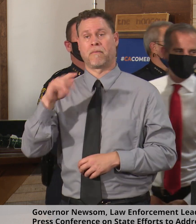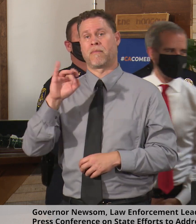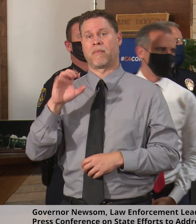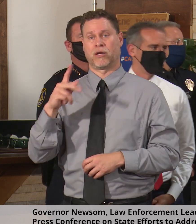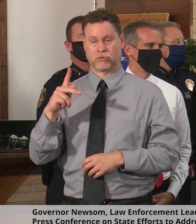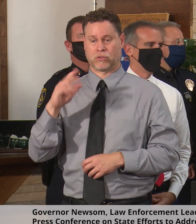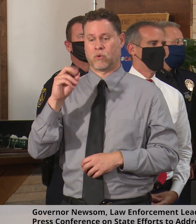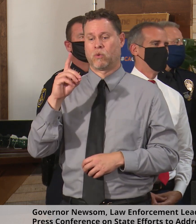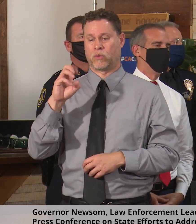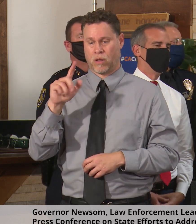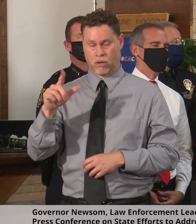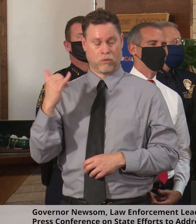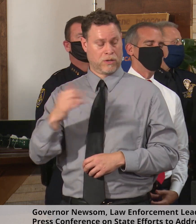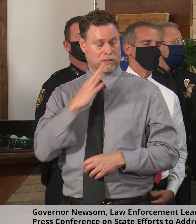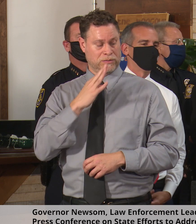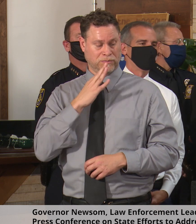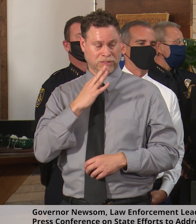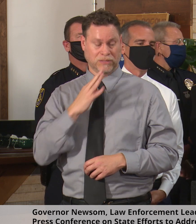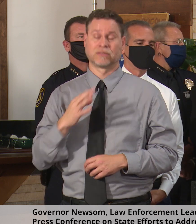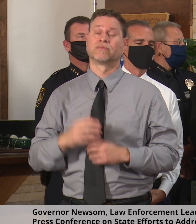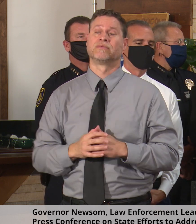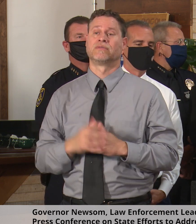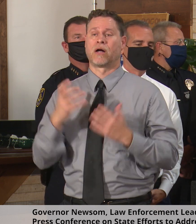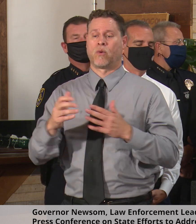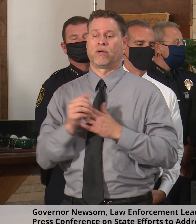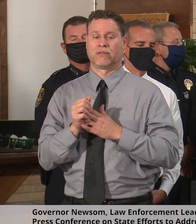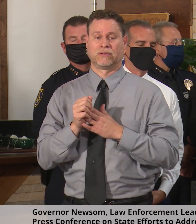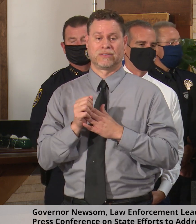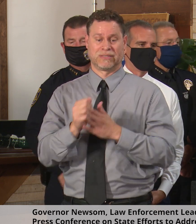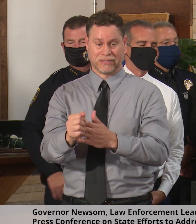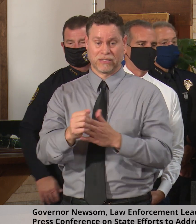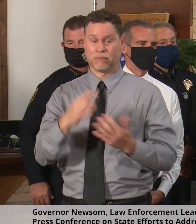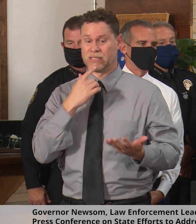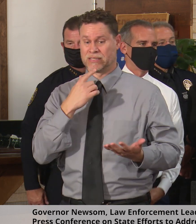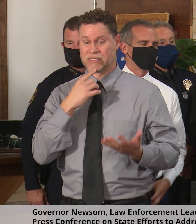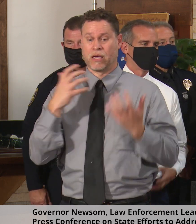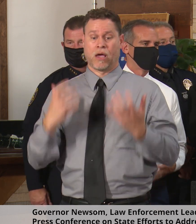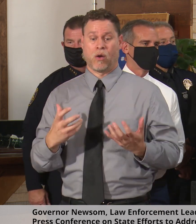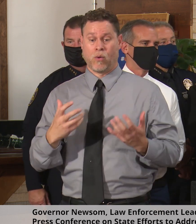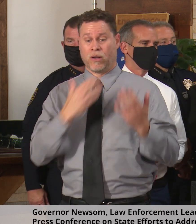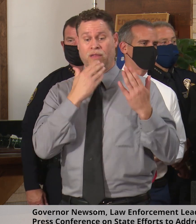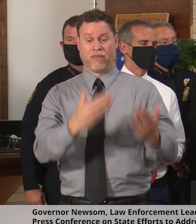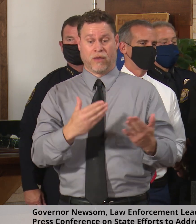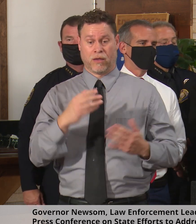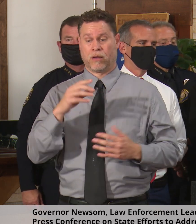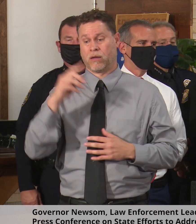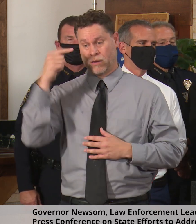Donald will now speak and I just want to leave by saying I want to thank governor Newsom because